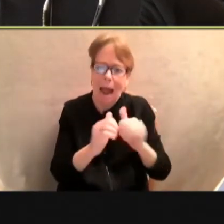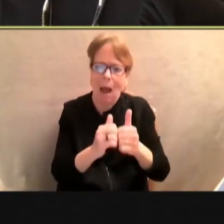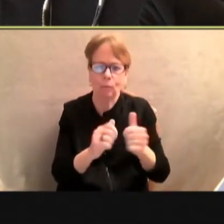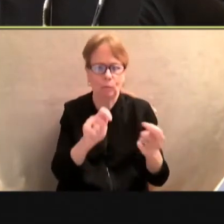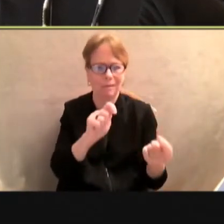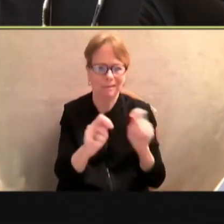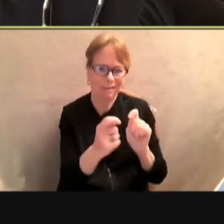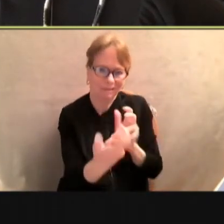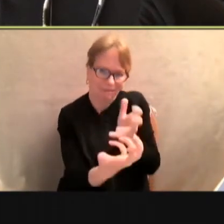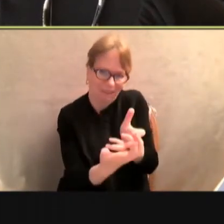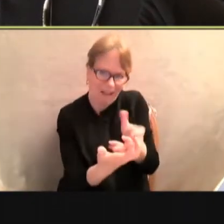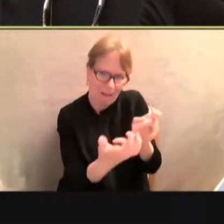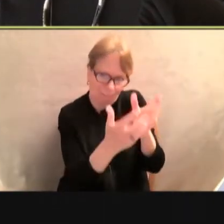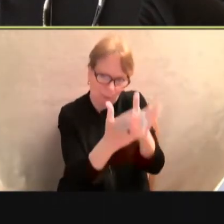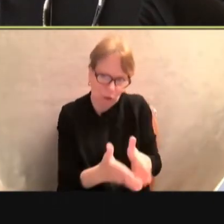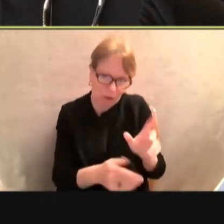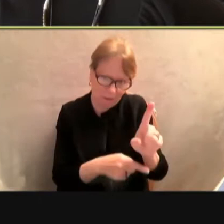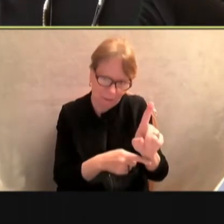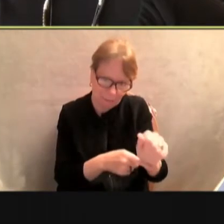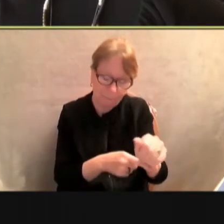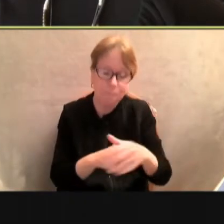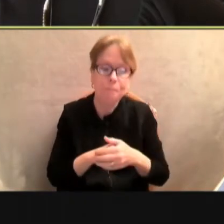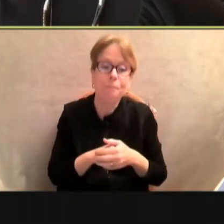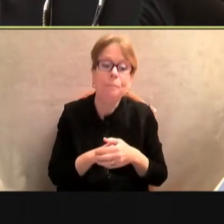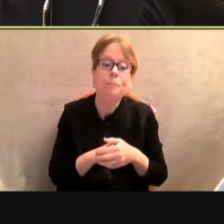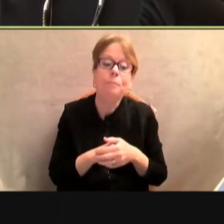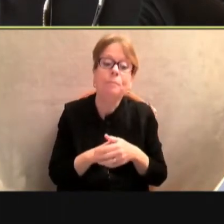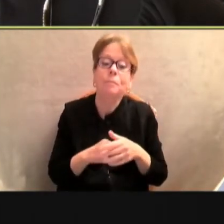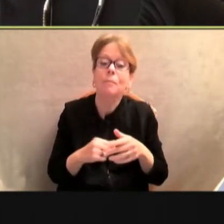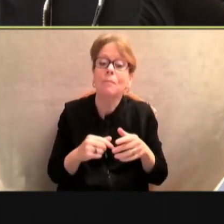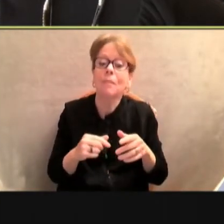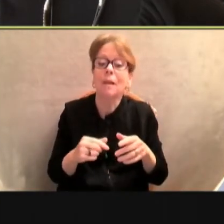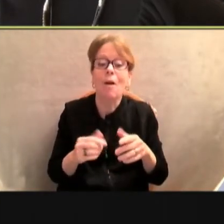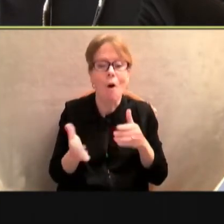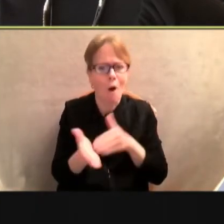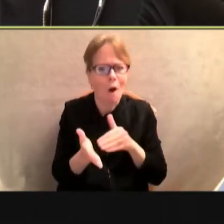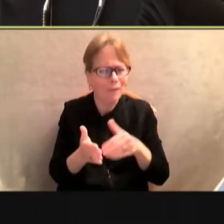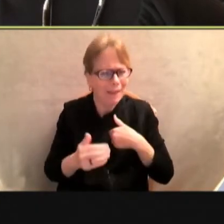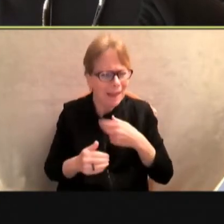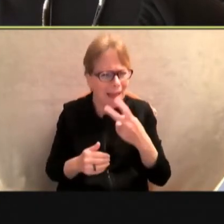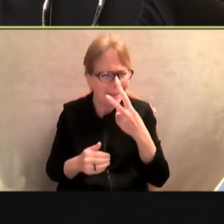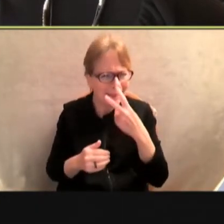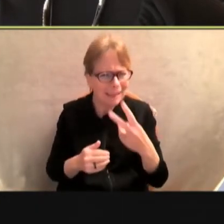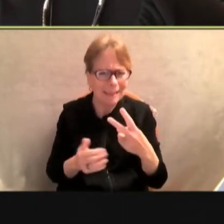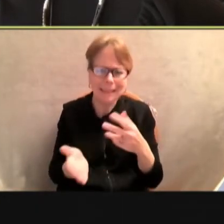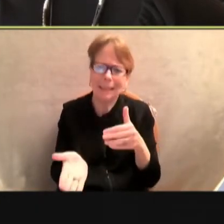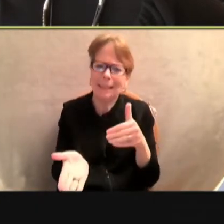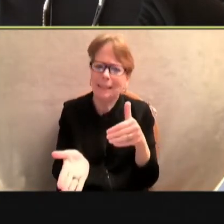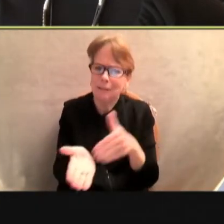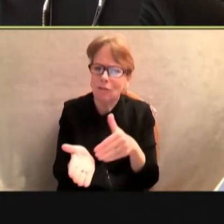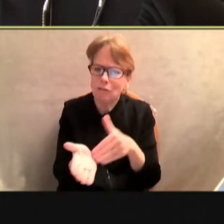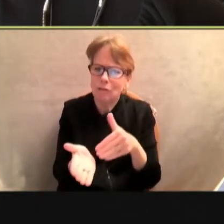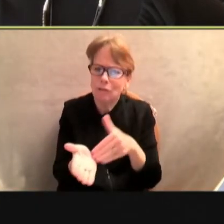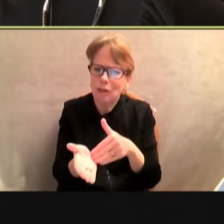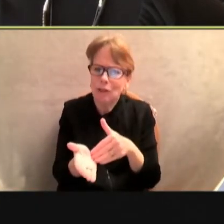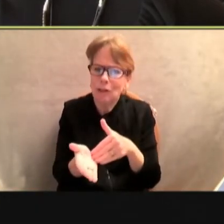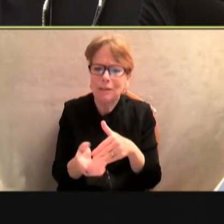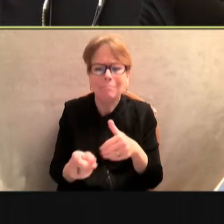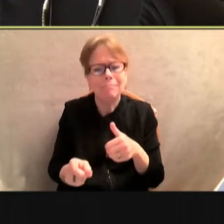thing that I see in practice very often is that physicians, while well-intentioned will